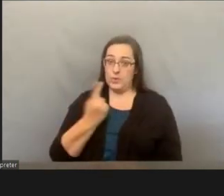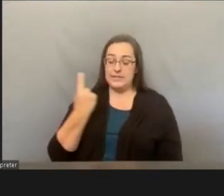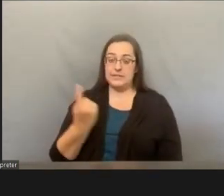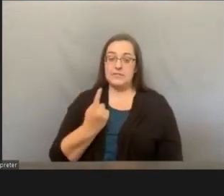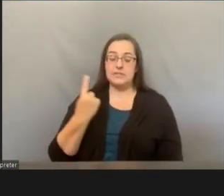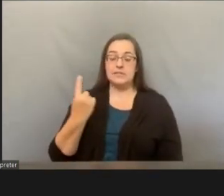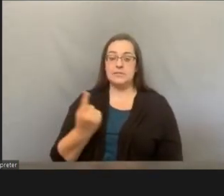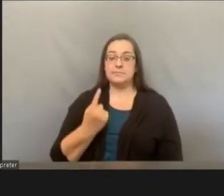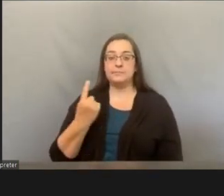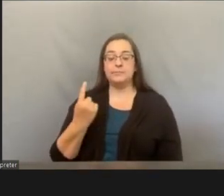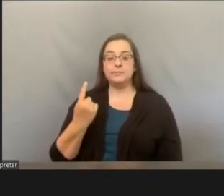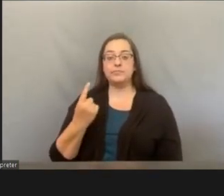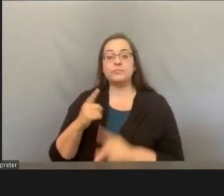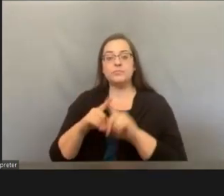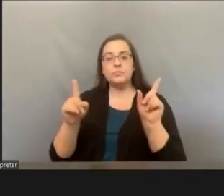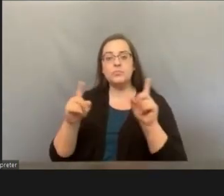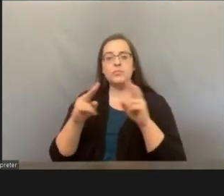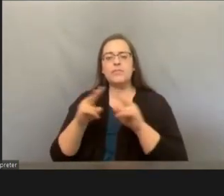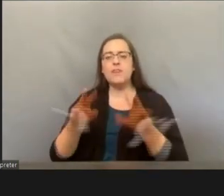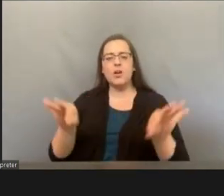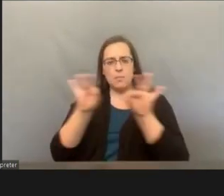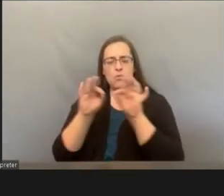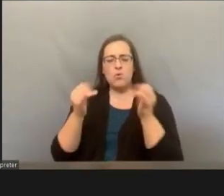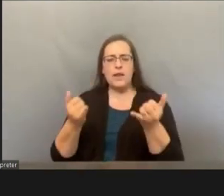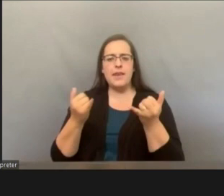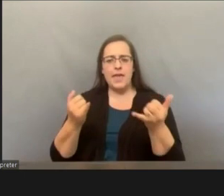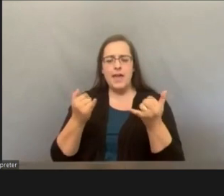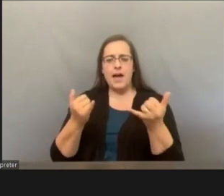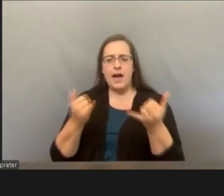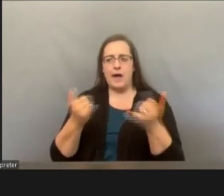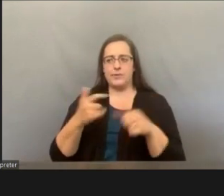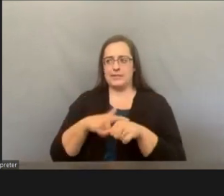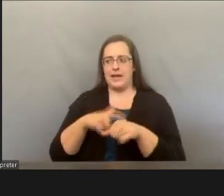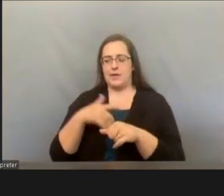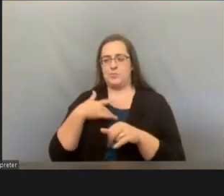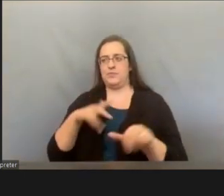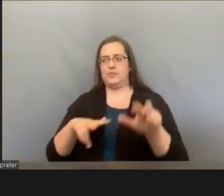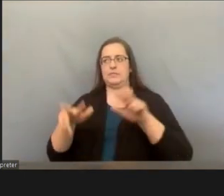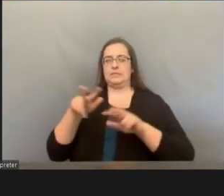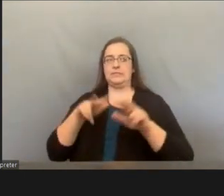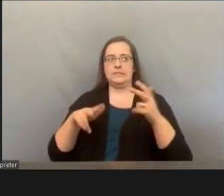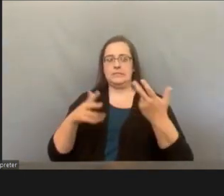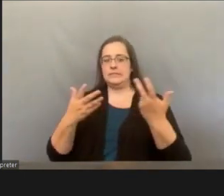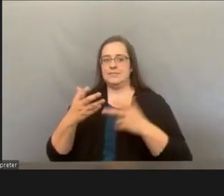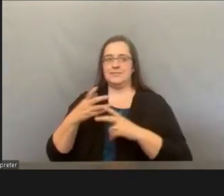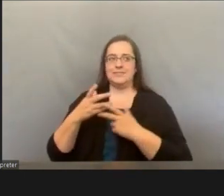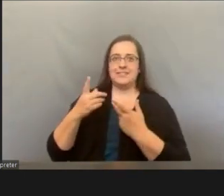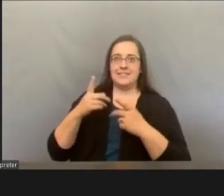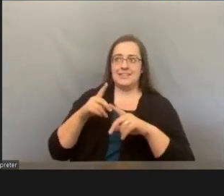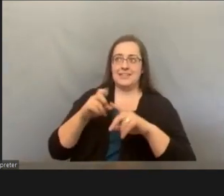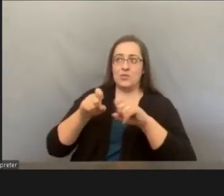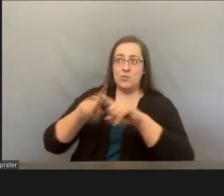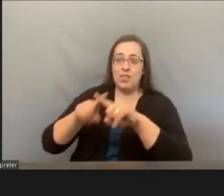IT IS A PIECE OF THAT PUZZLE. I WILL SAY THAT JUST MANAGING THE TAXES FOR THE CITY IS VERY IMPORTANT ALWAYS.